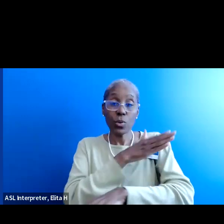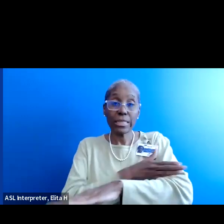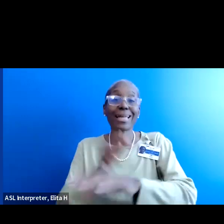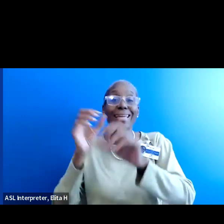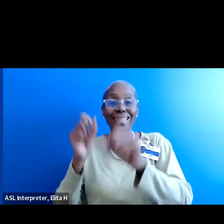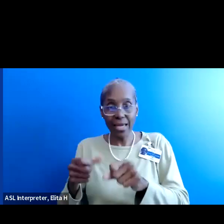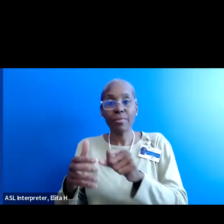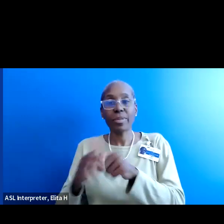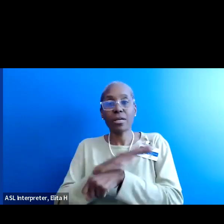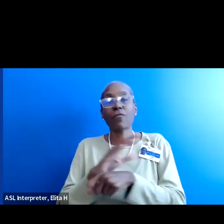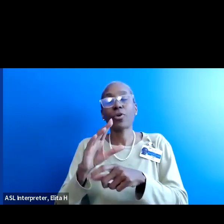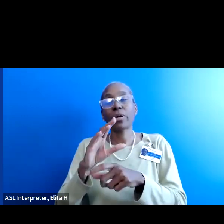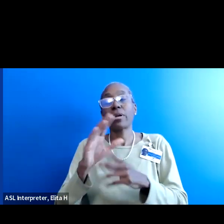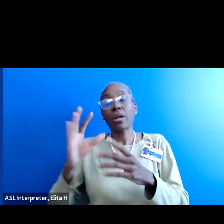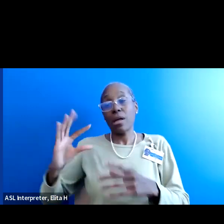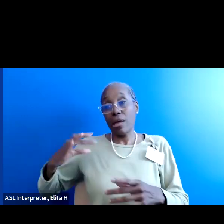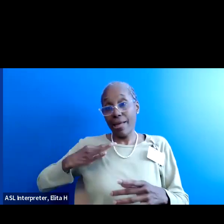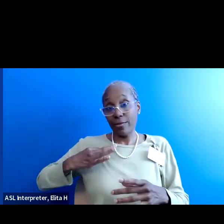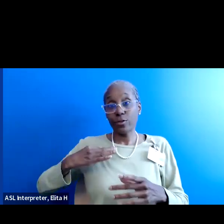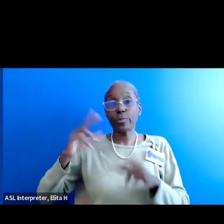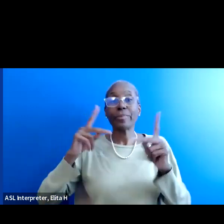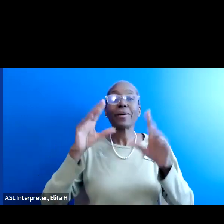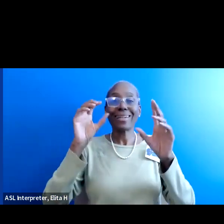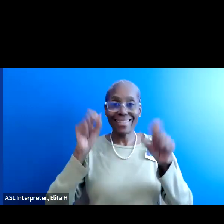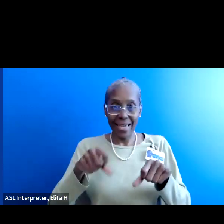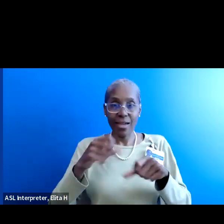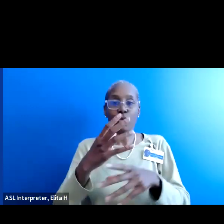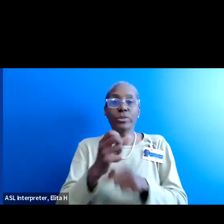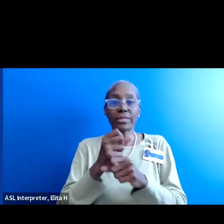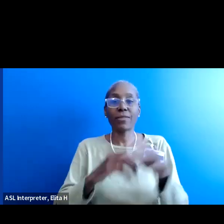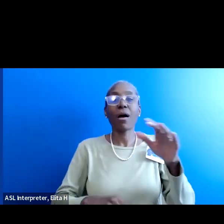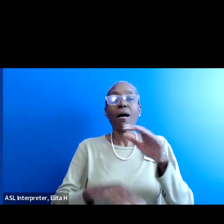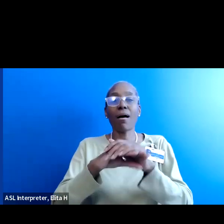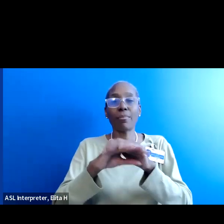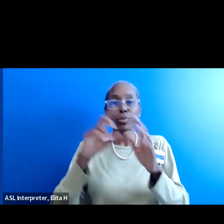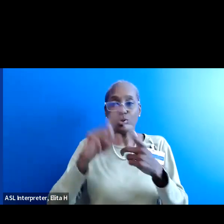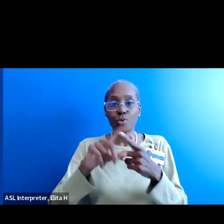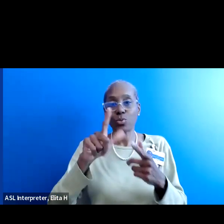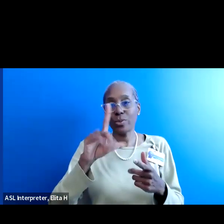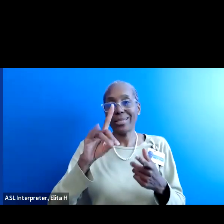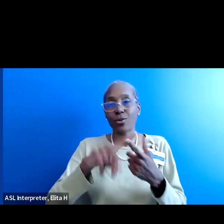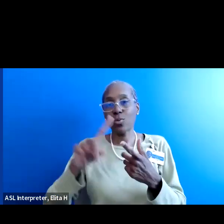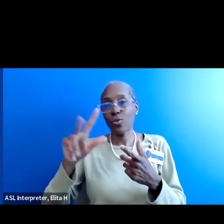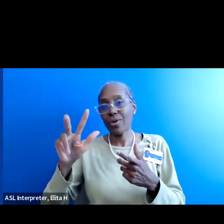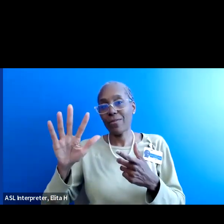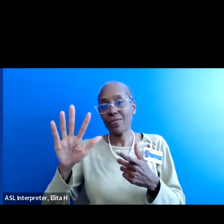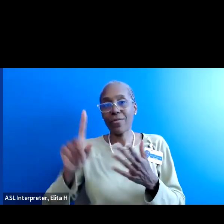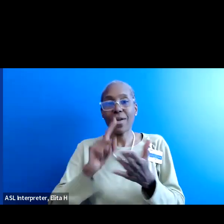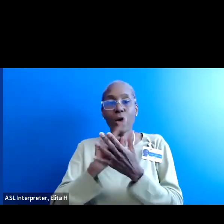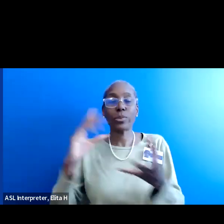and eligible individuals can receive up to 28 to 35 hours combined of home health